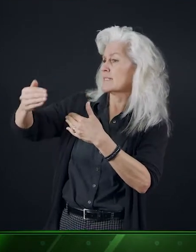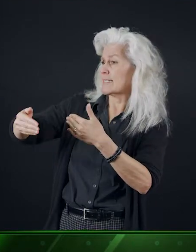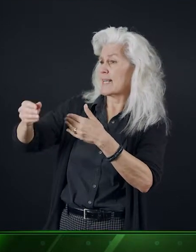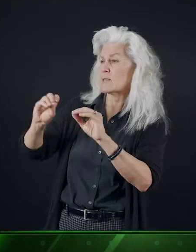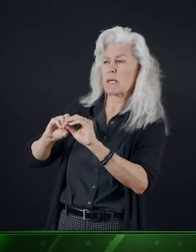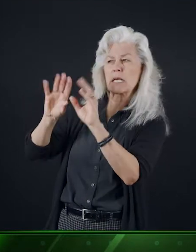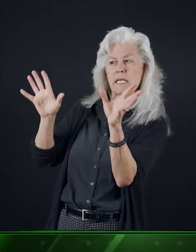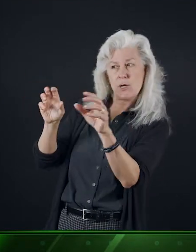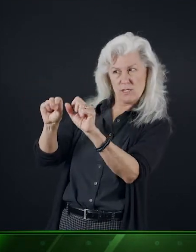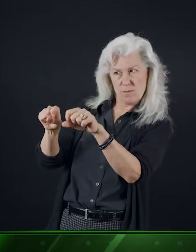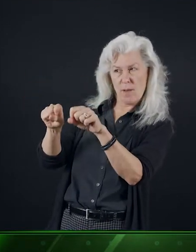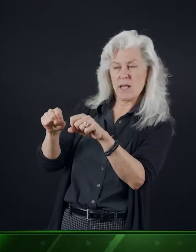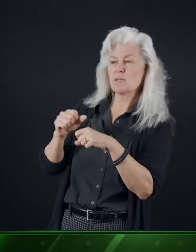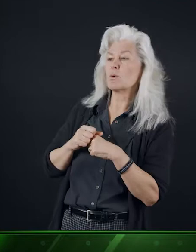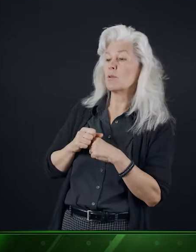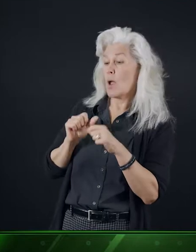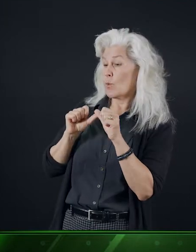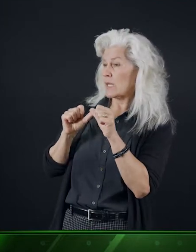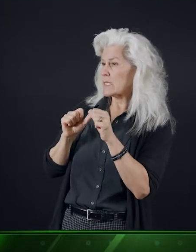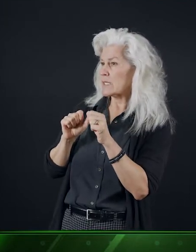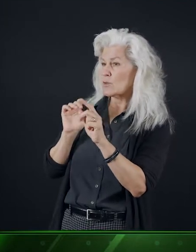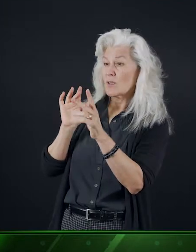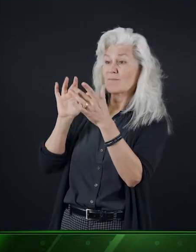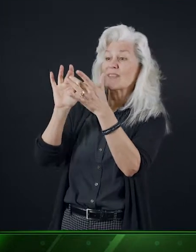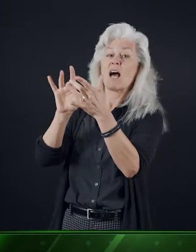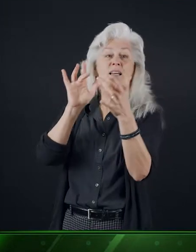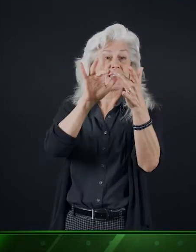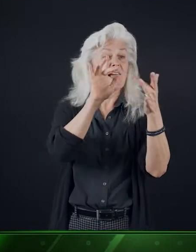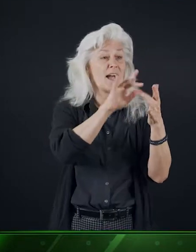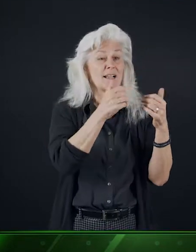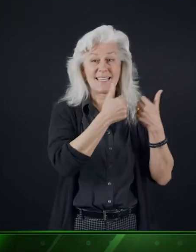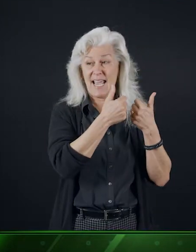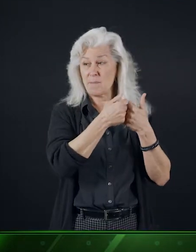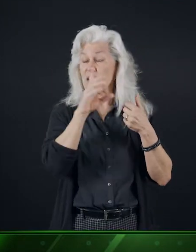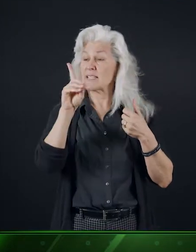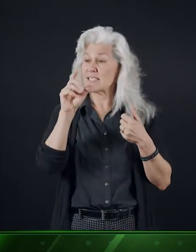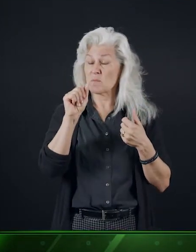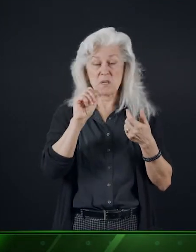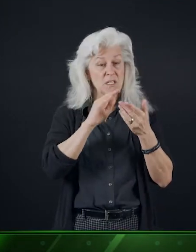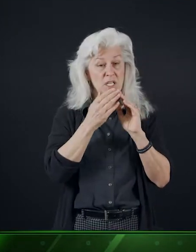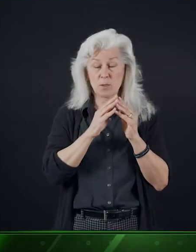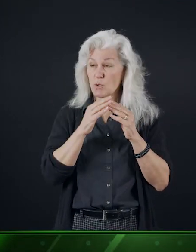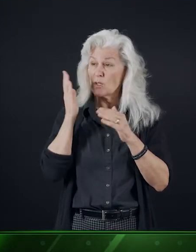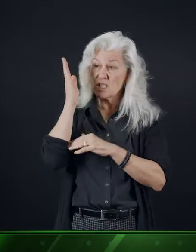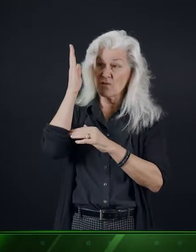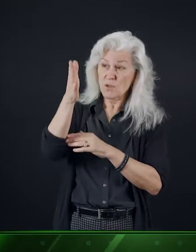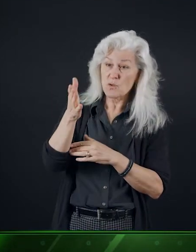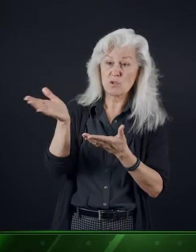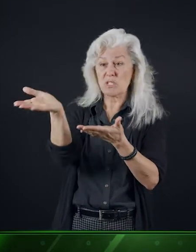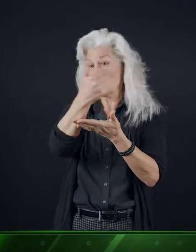And we'll continue to reach out to the gaming and disability community for the foreseeable future to gather feedback, flag builds and continue our journey